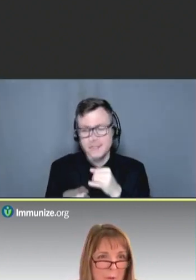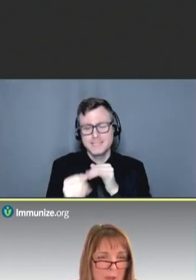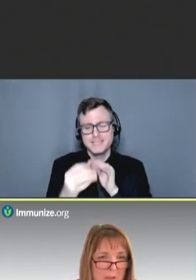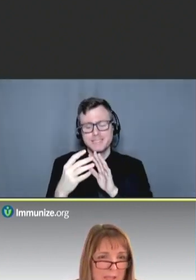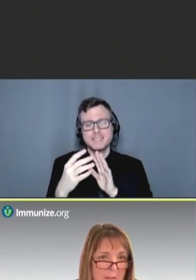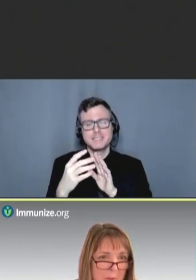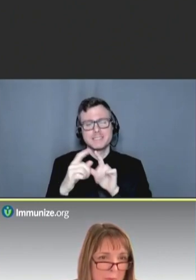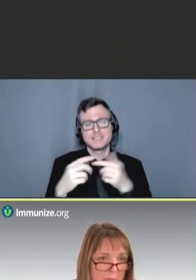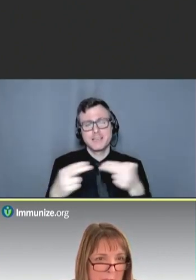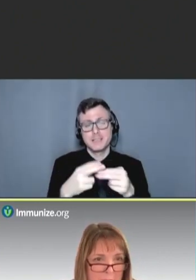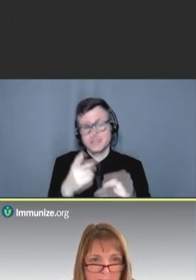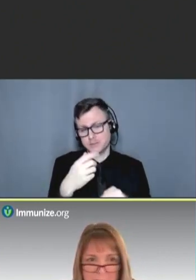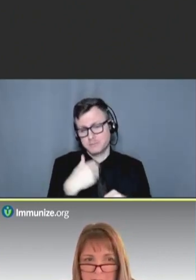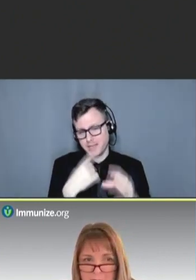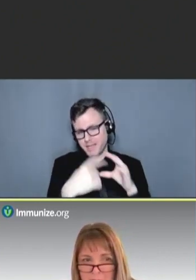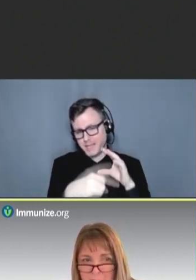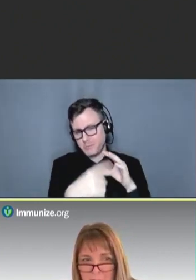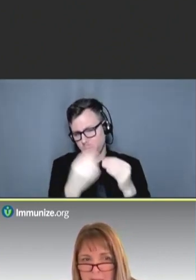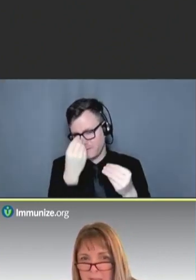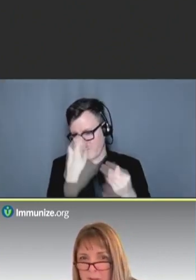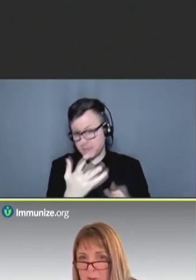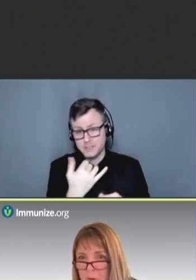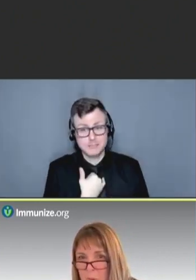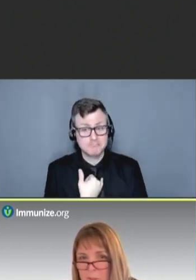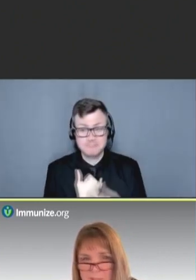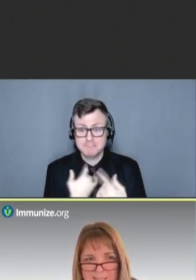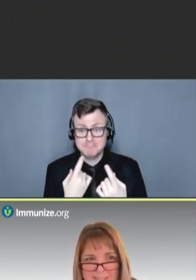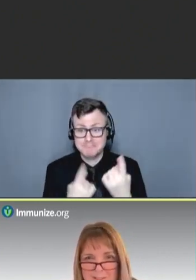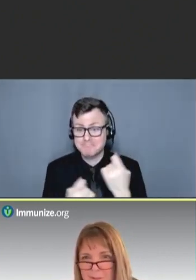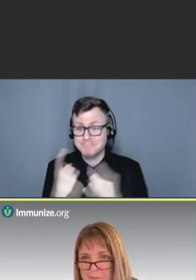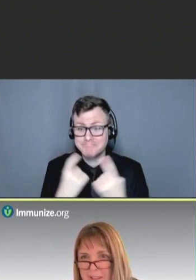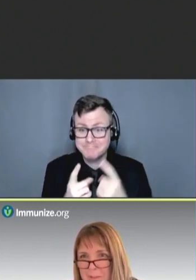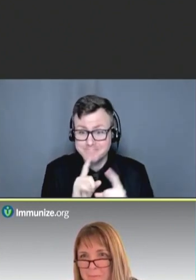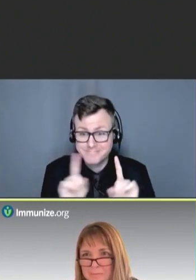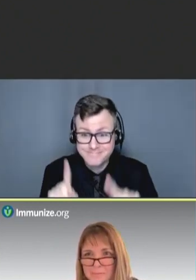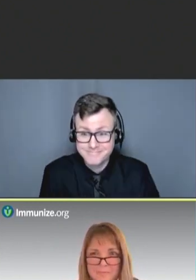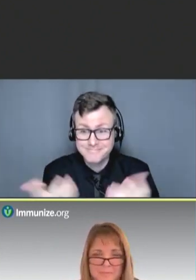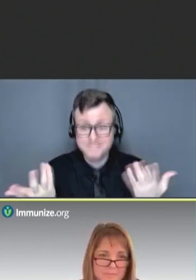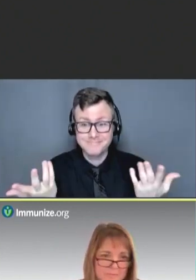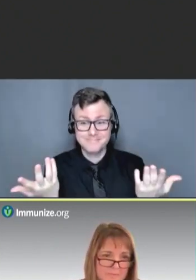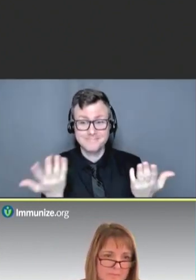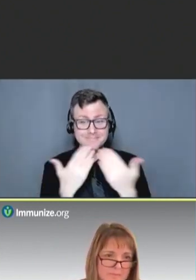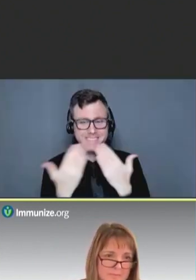You have my email information there if there are any questions I can answer. Thank you.